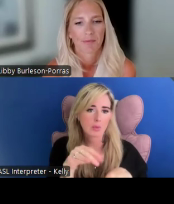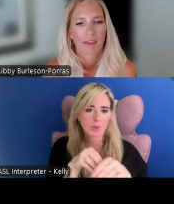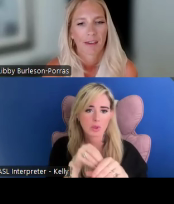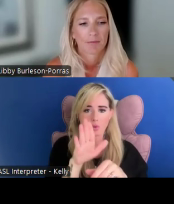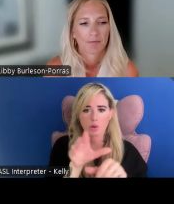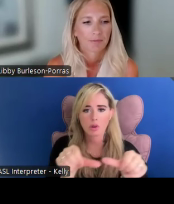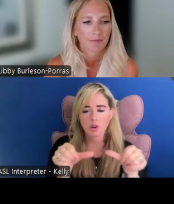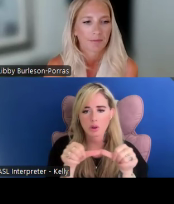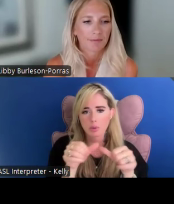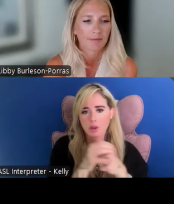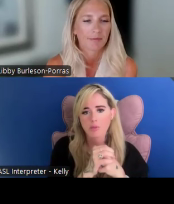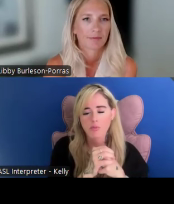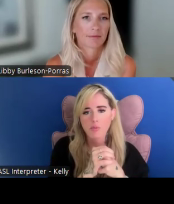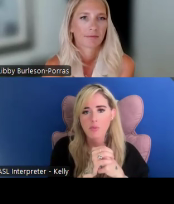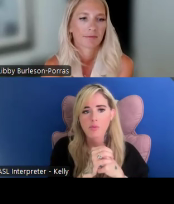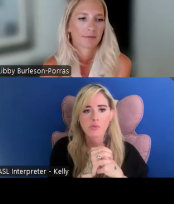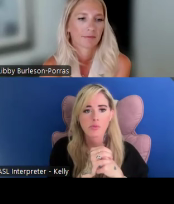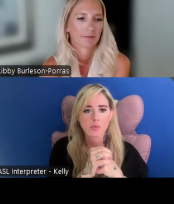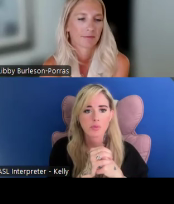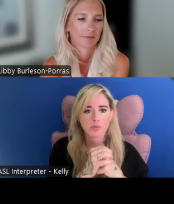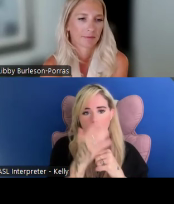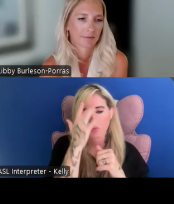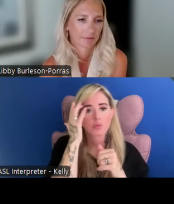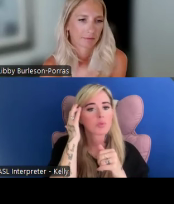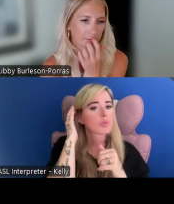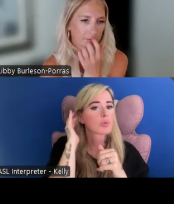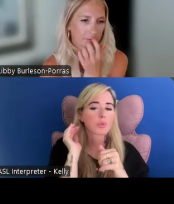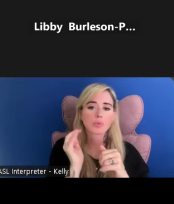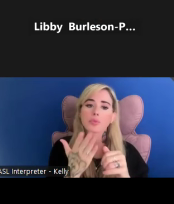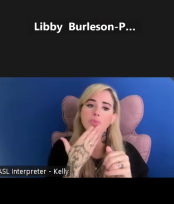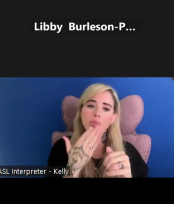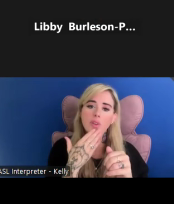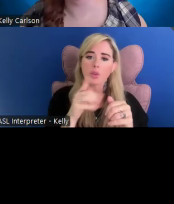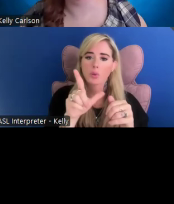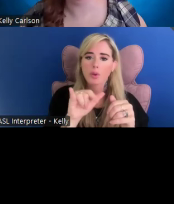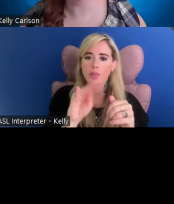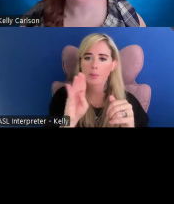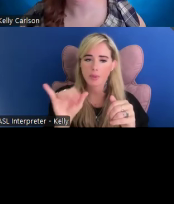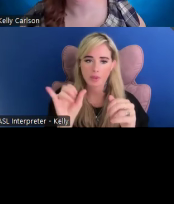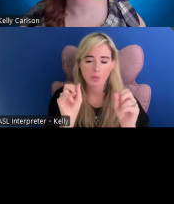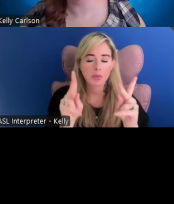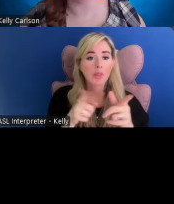help figure out what resources are available in your area. Awesome. Thank you, Libby.